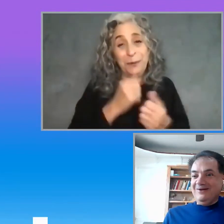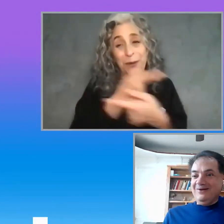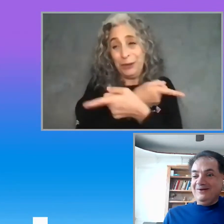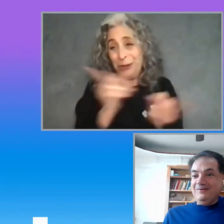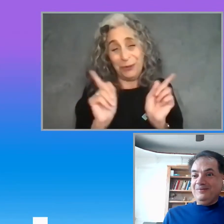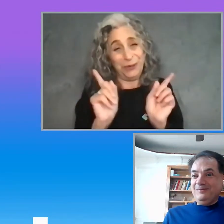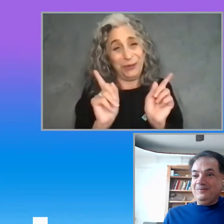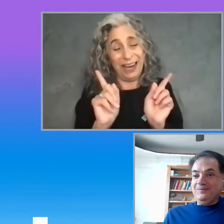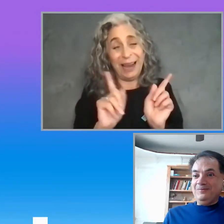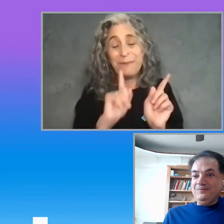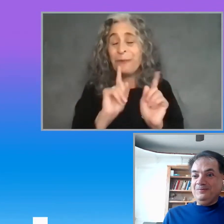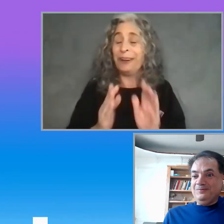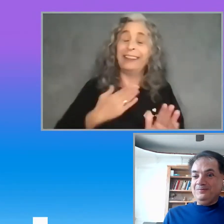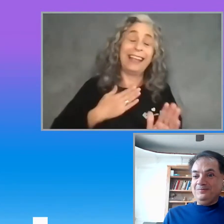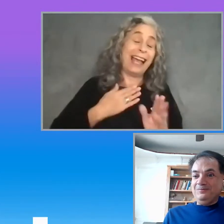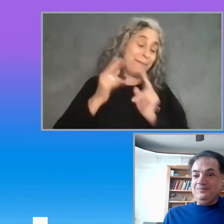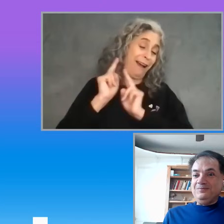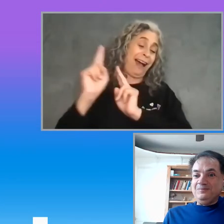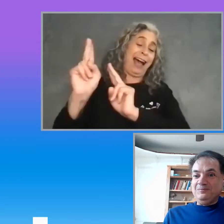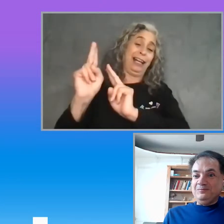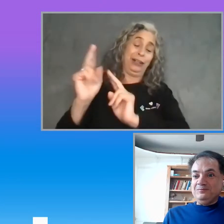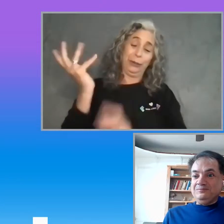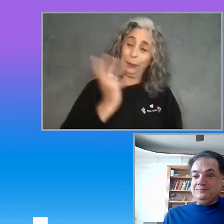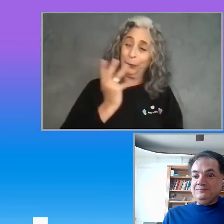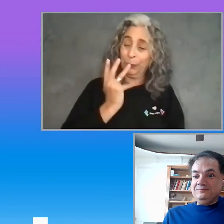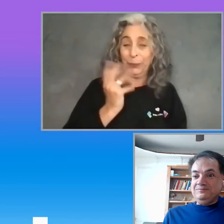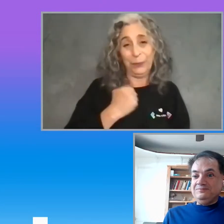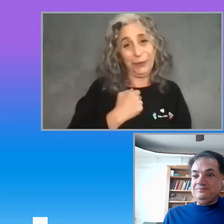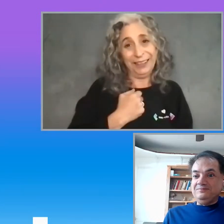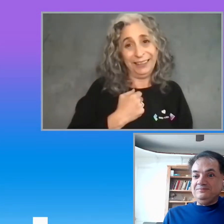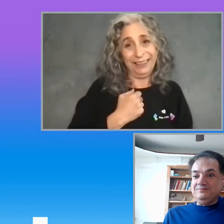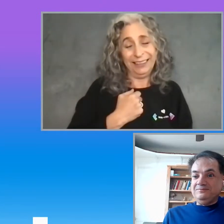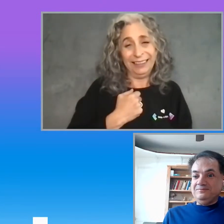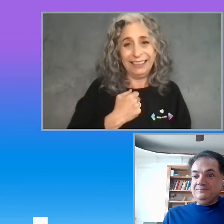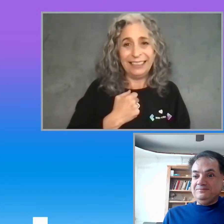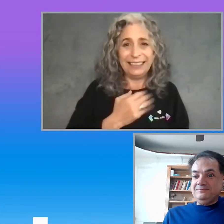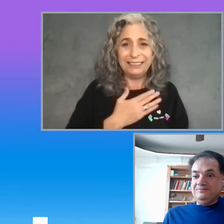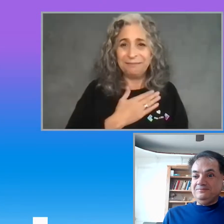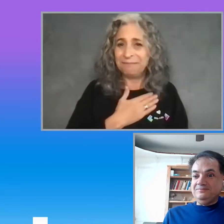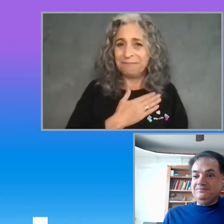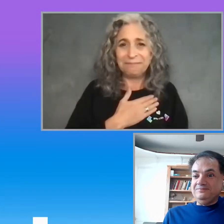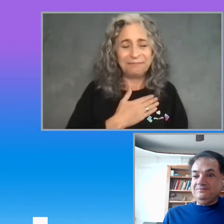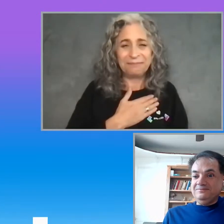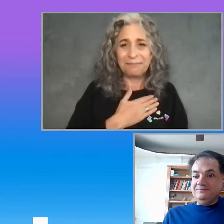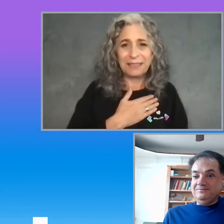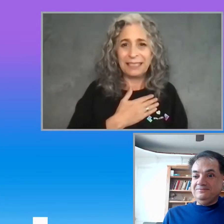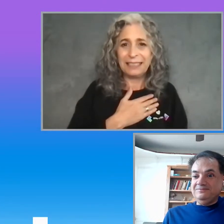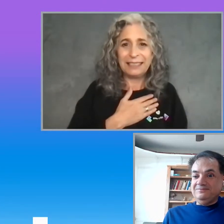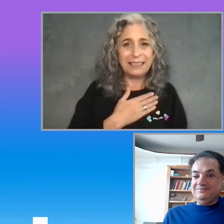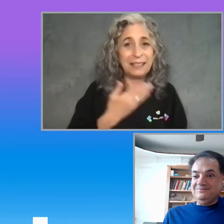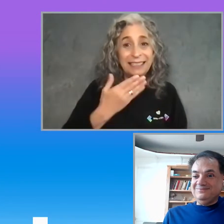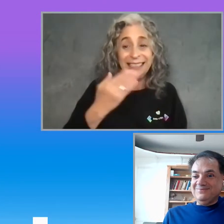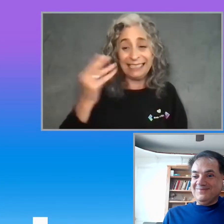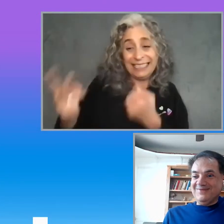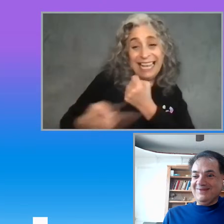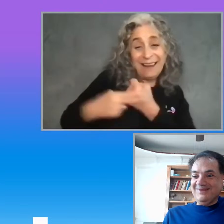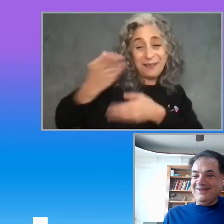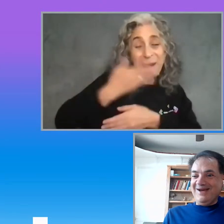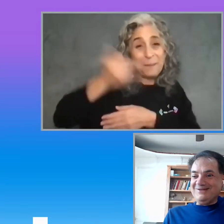all. And I'm truly I'm honored to be kind of, you know, saving